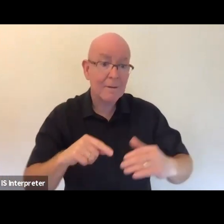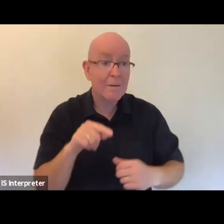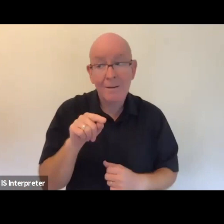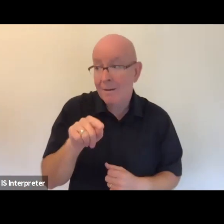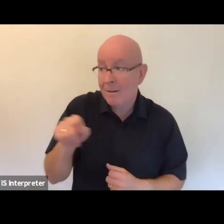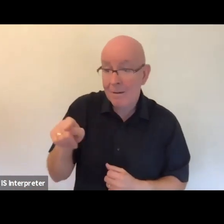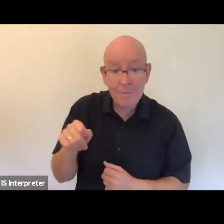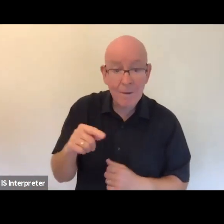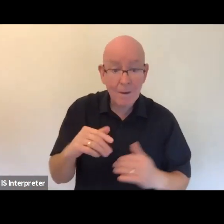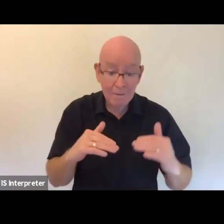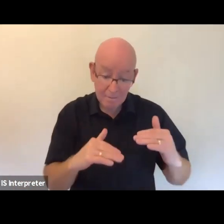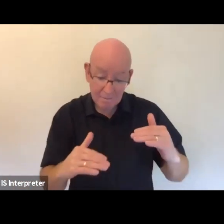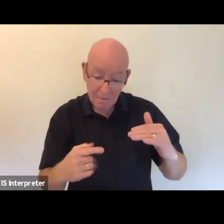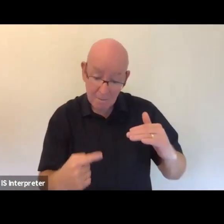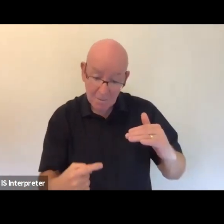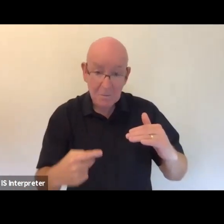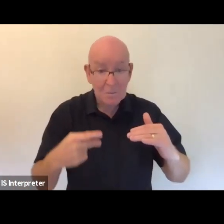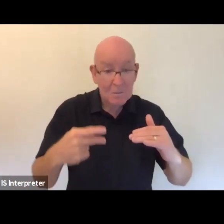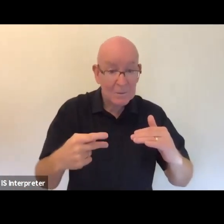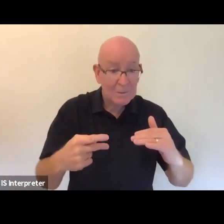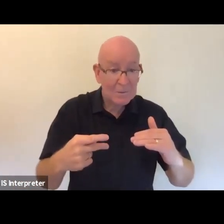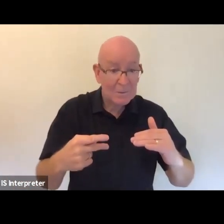But only for those who are in grade three and four.